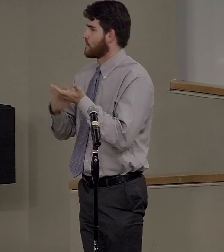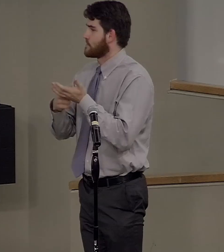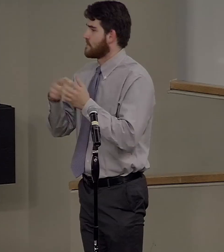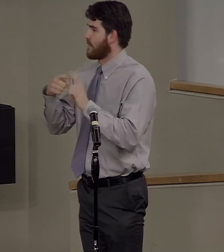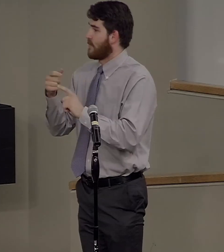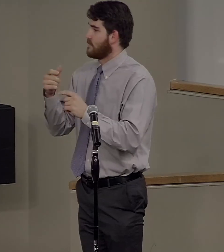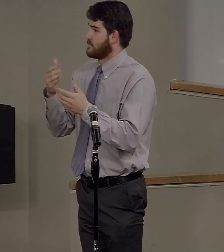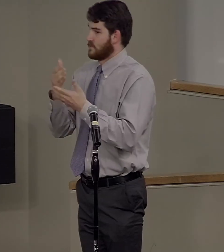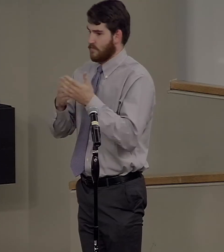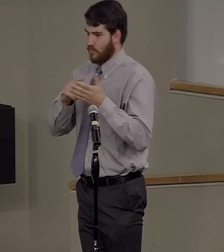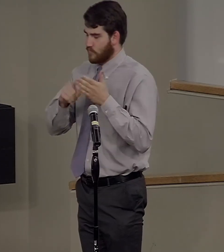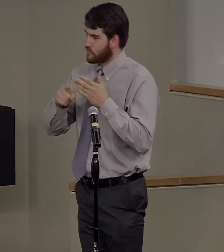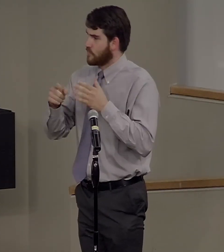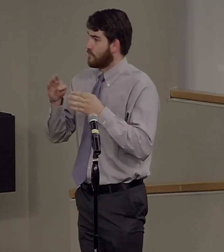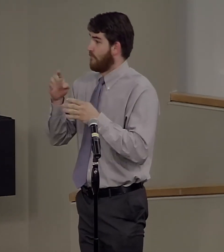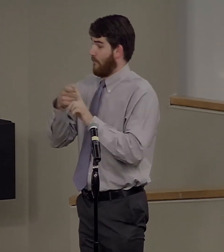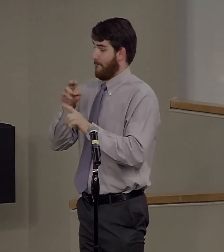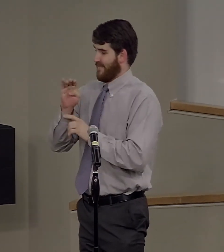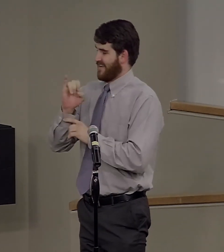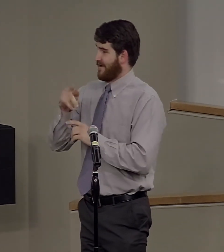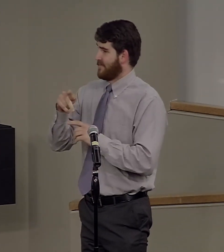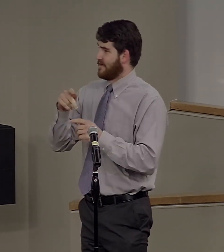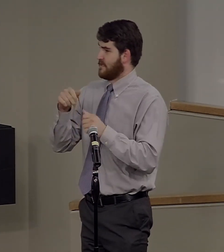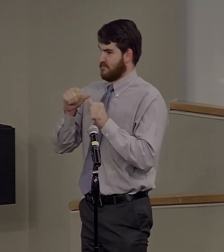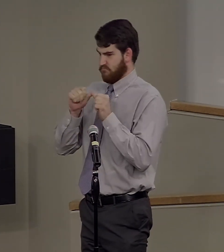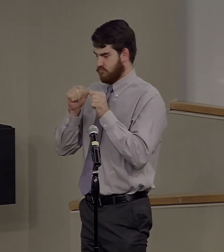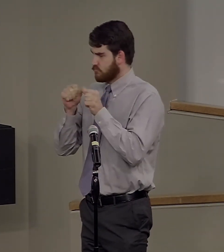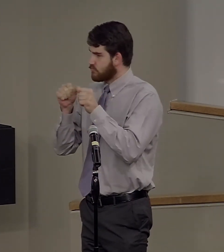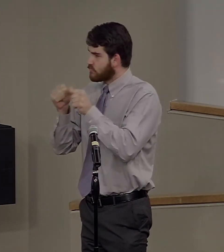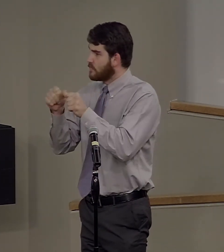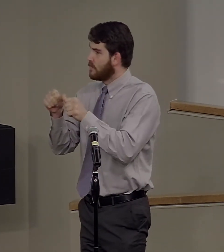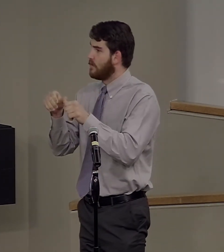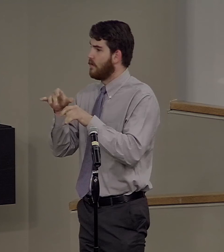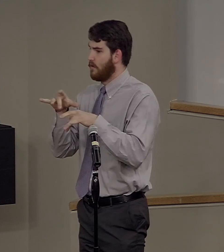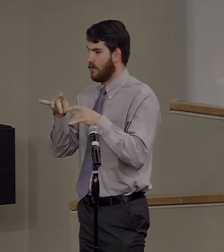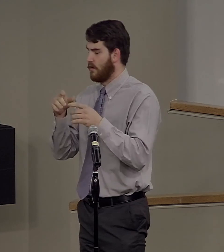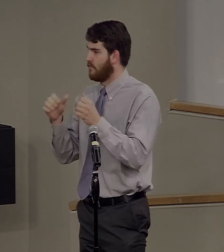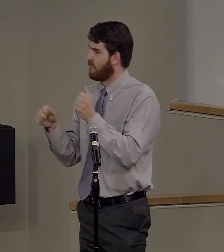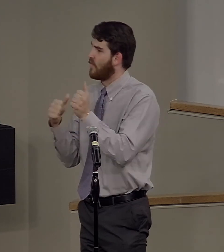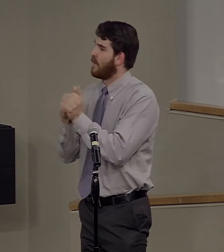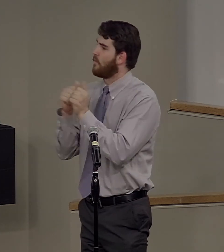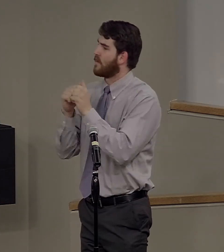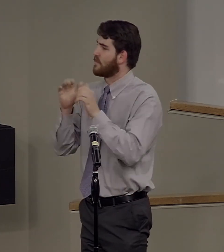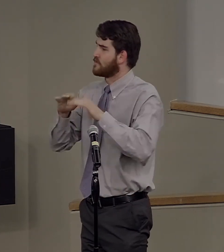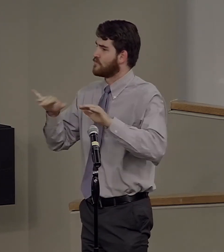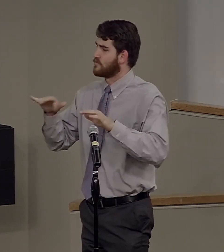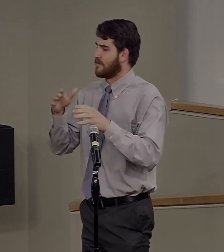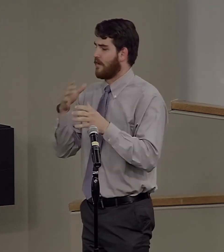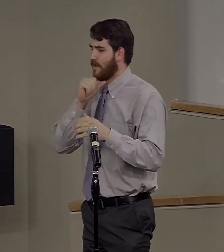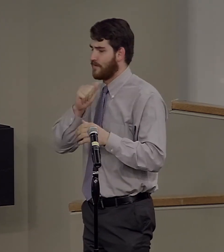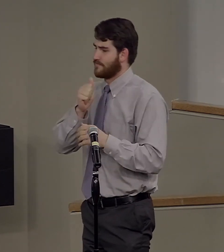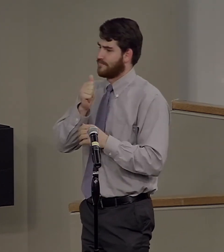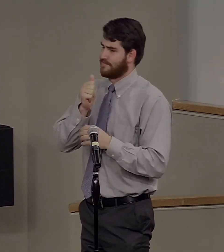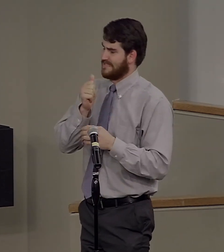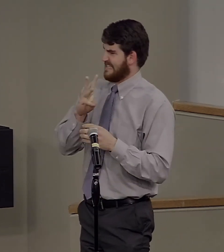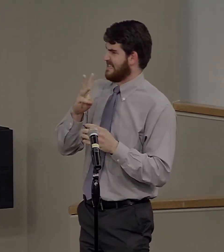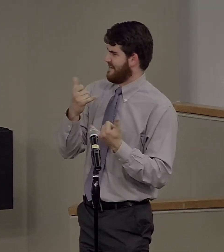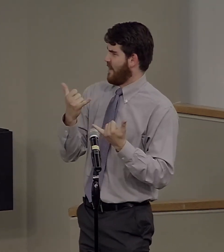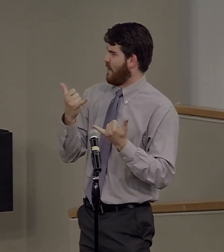Earlier today we were talking about some research from your project that you continue to do where you're following up with